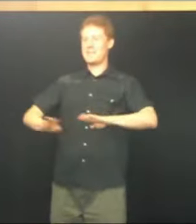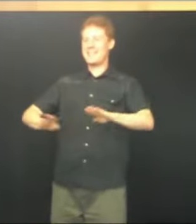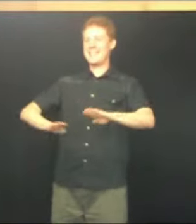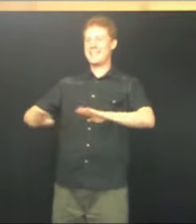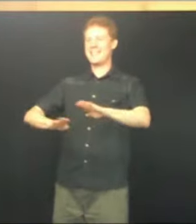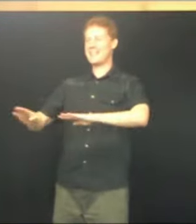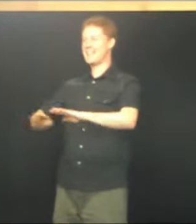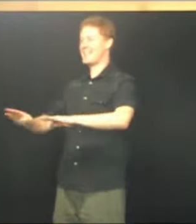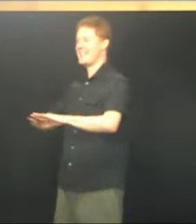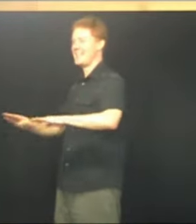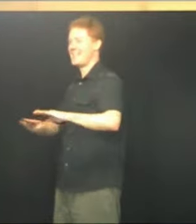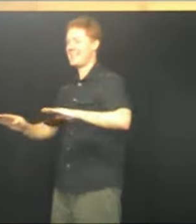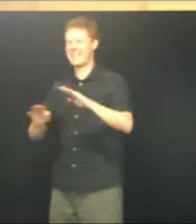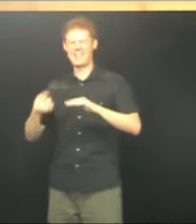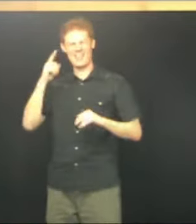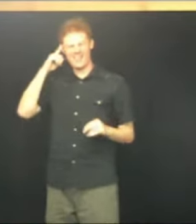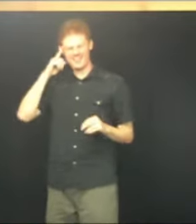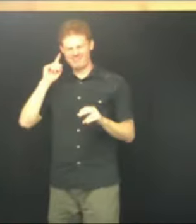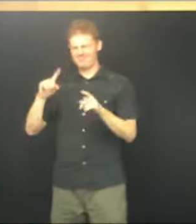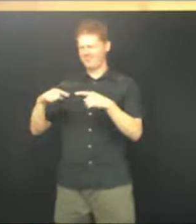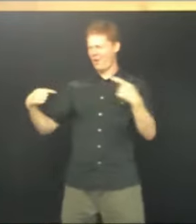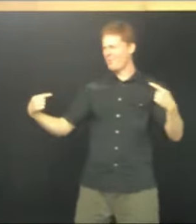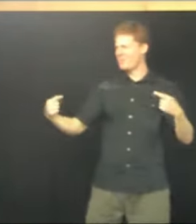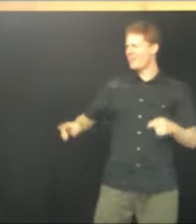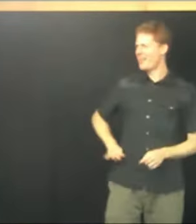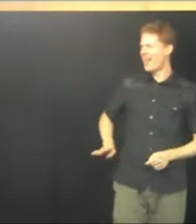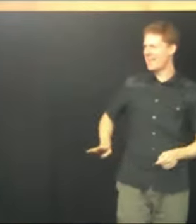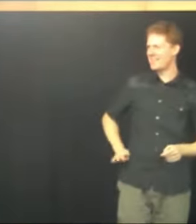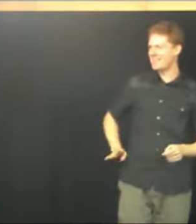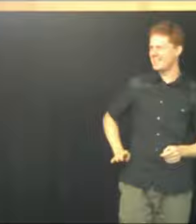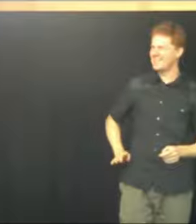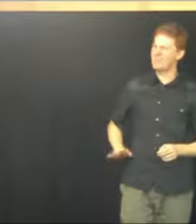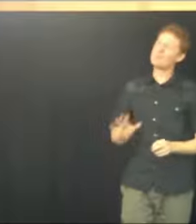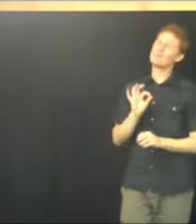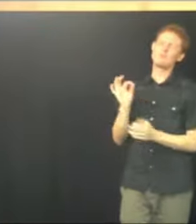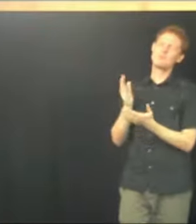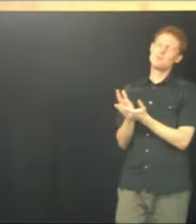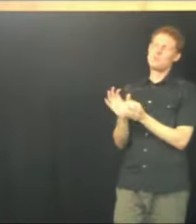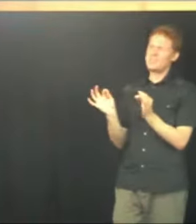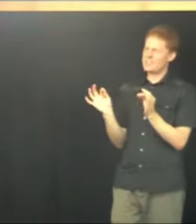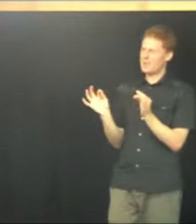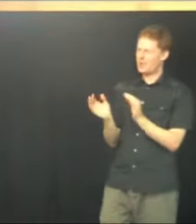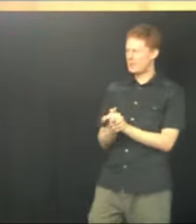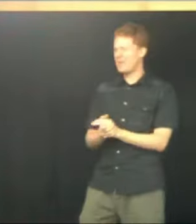being busy! Perhaps you think this is the opposite to being lazy well not really